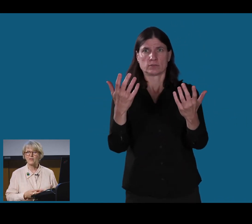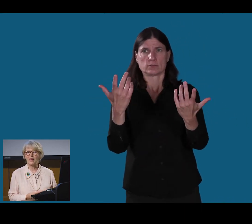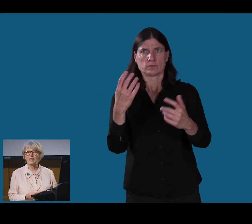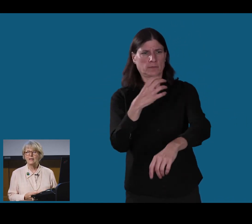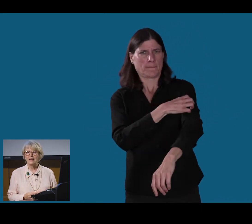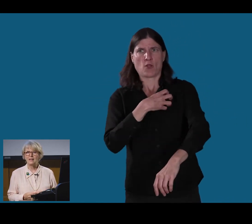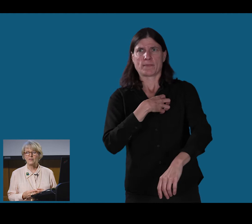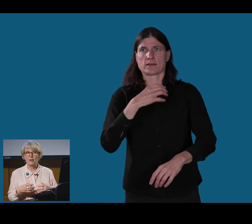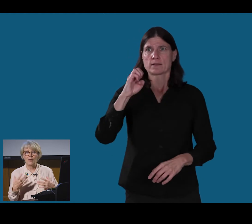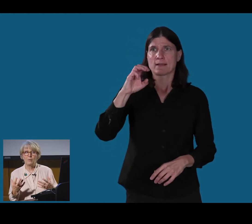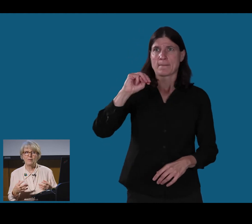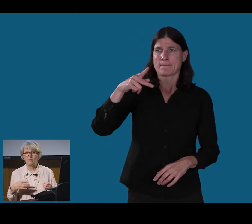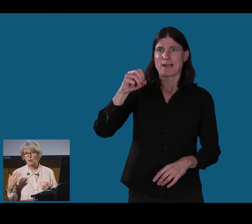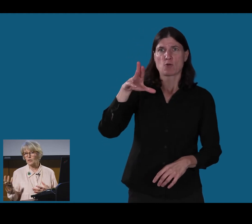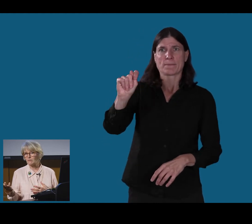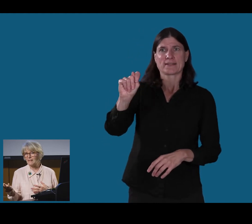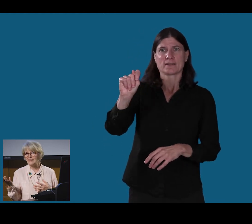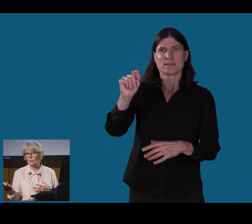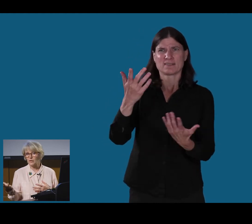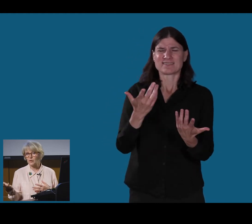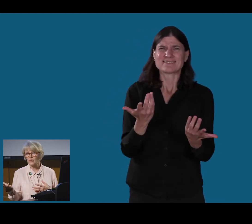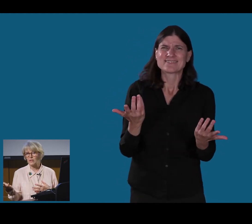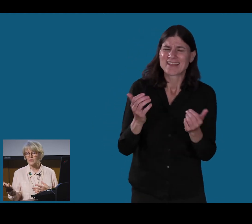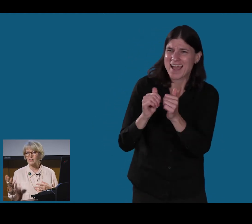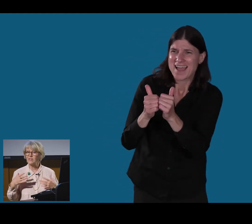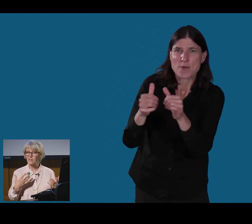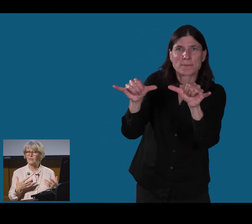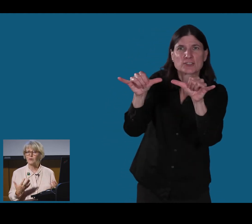let's say, and I say, “Well have you looked in the research that exists to see if there's